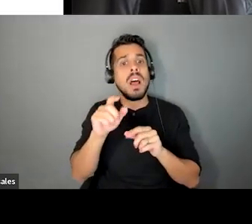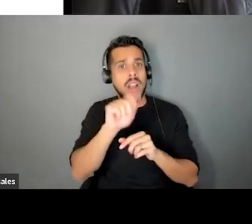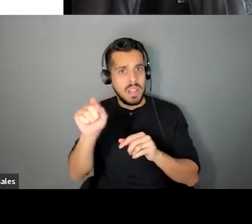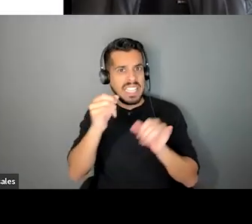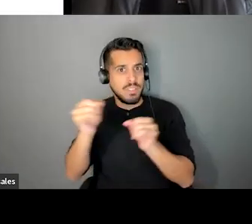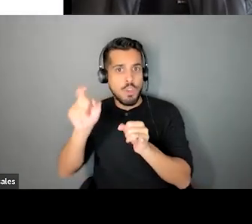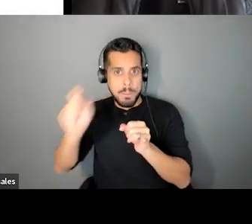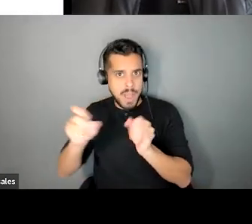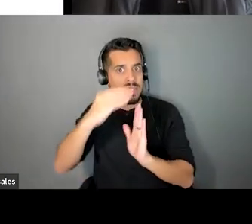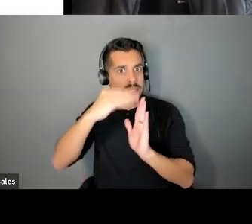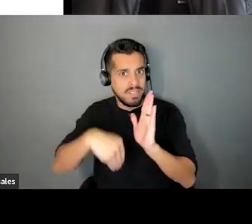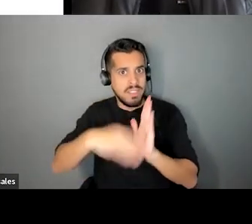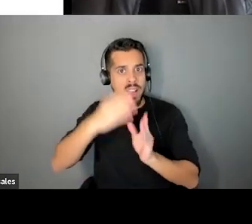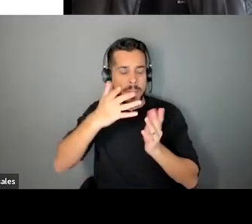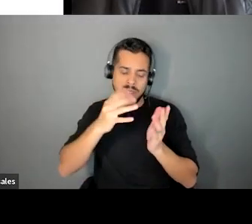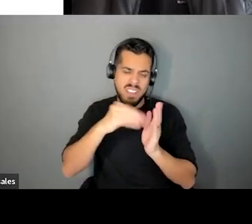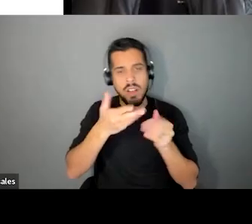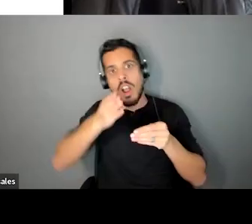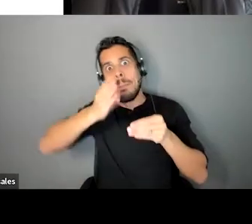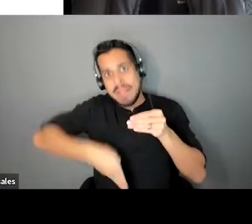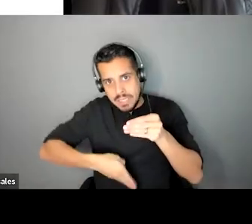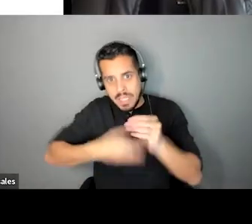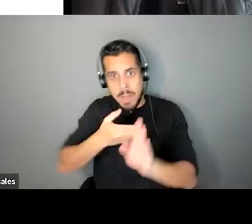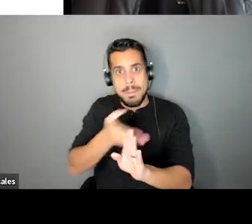going on to the instructor led portion of either class.